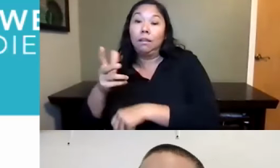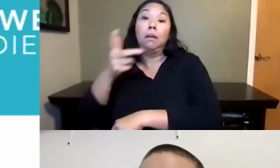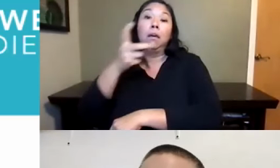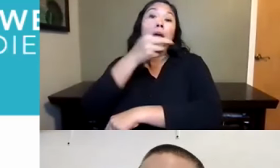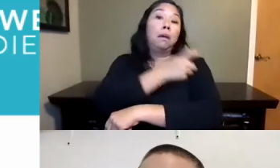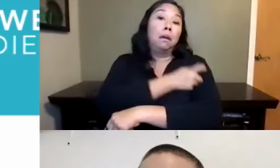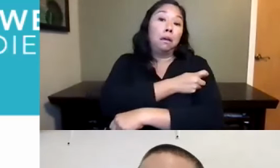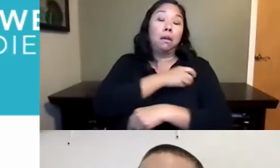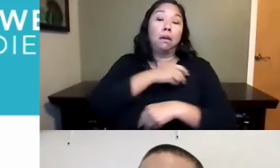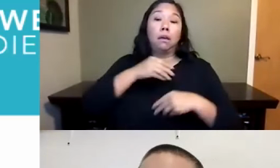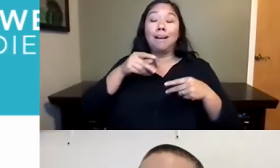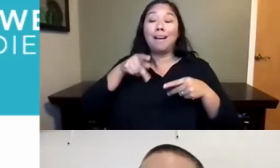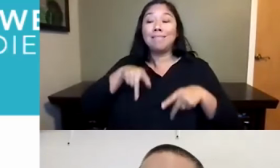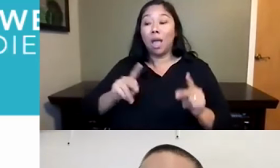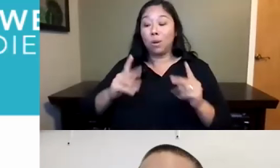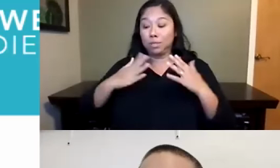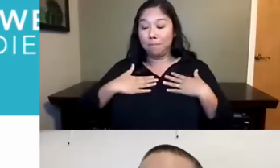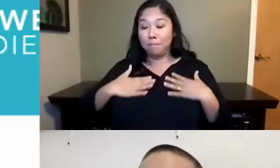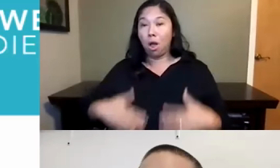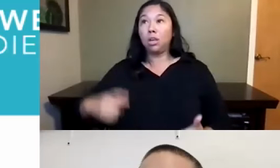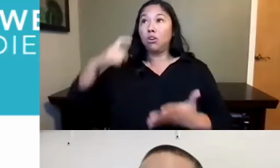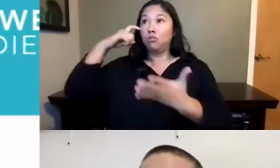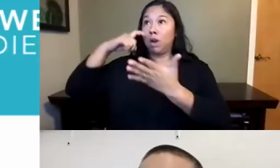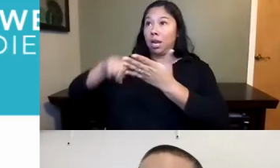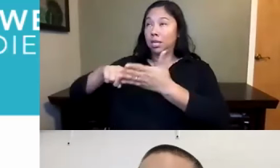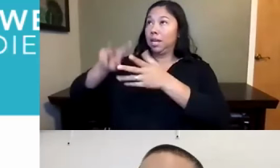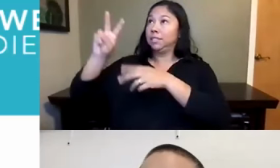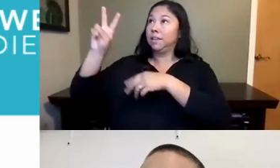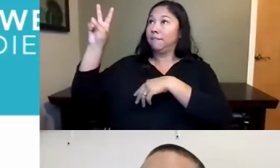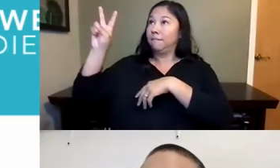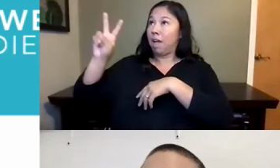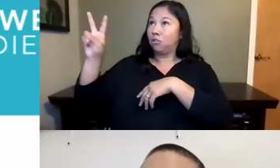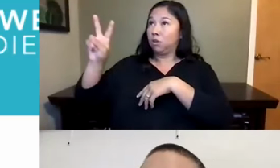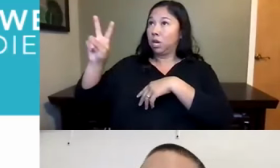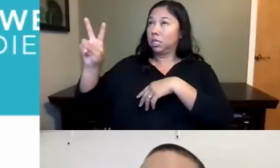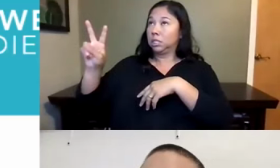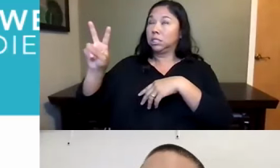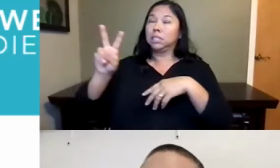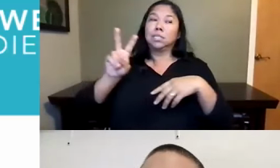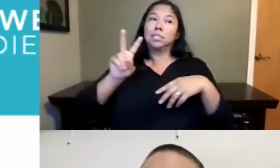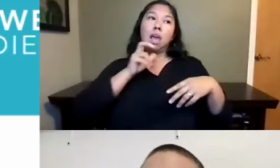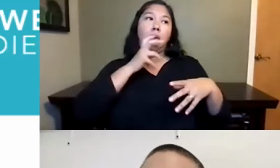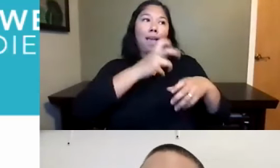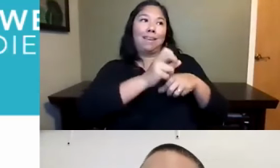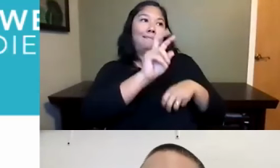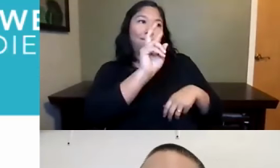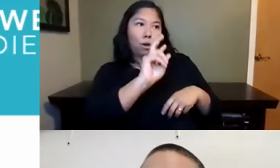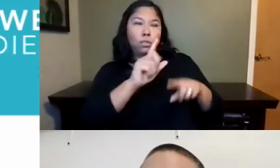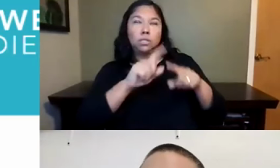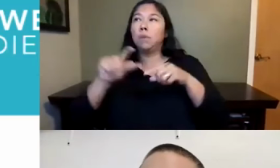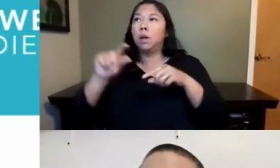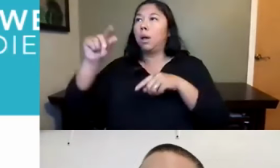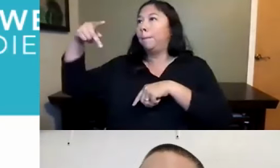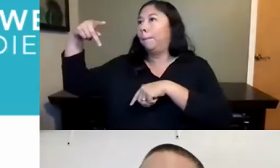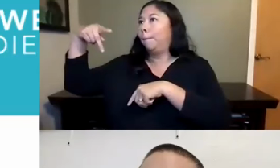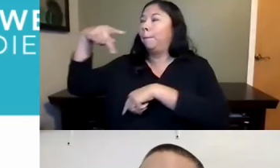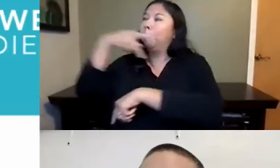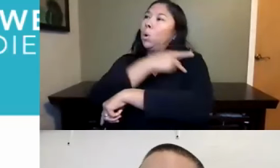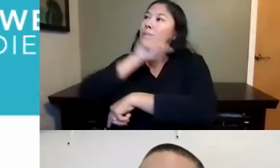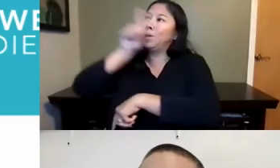the virus, but not actually receive it. So that is why sometimes people get side effects.